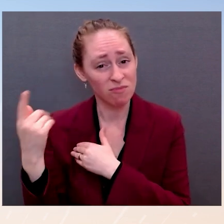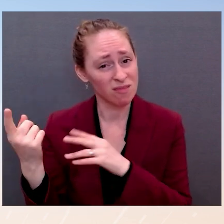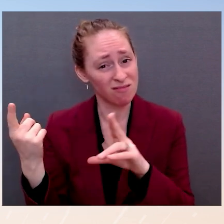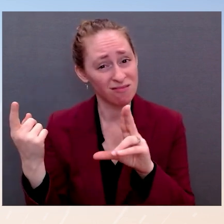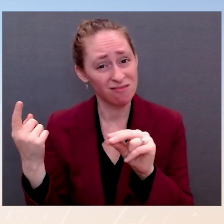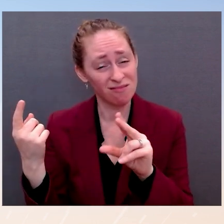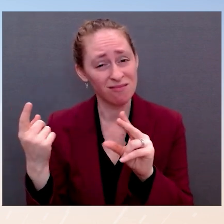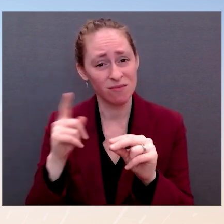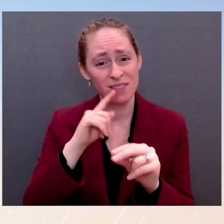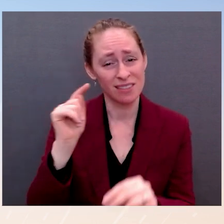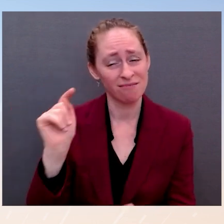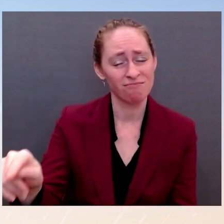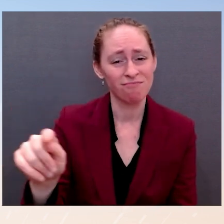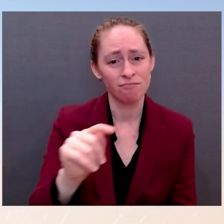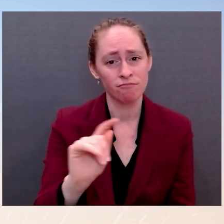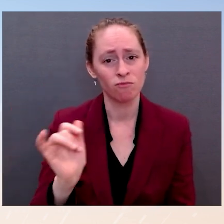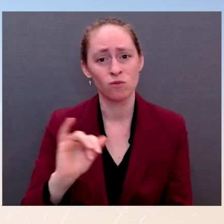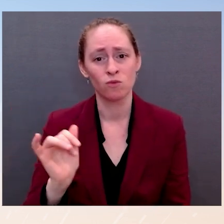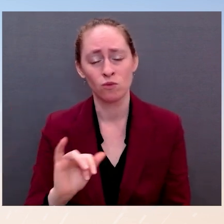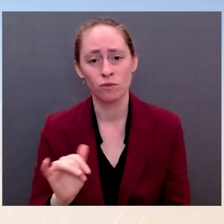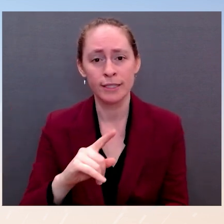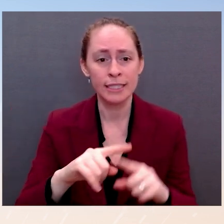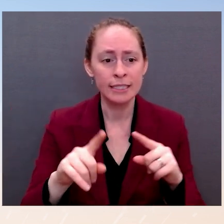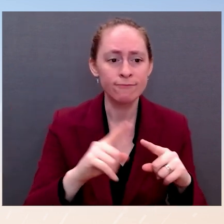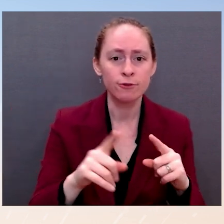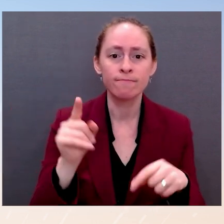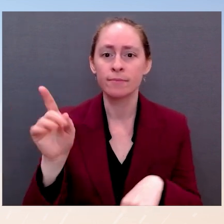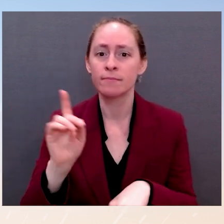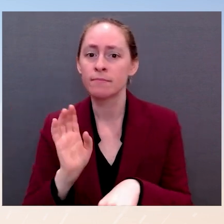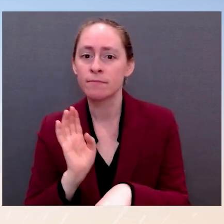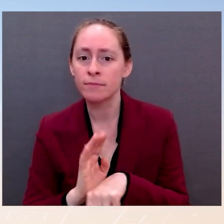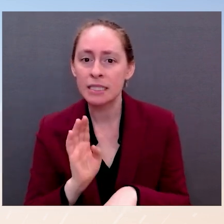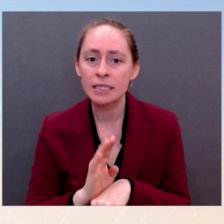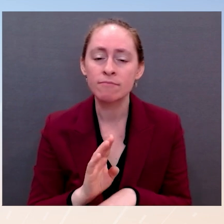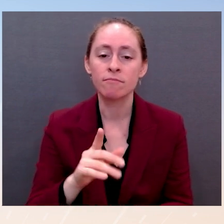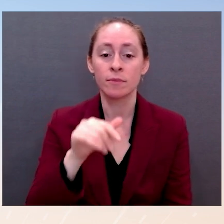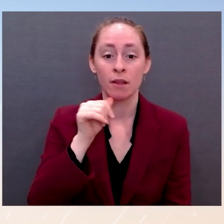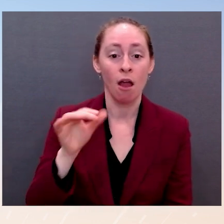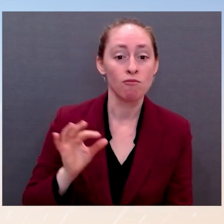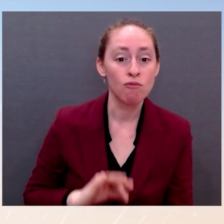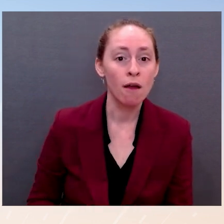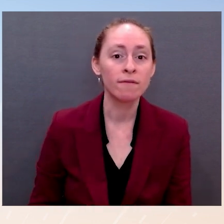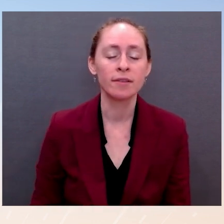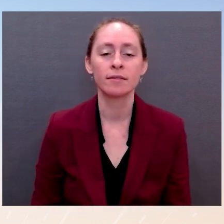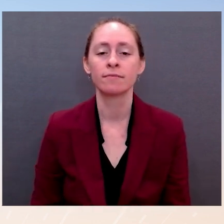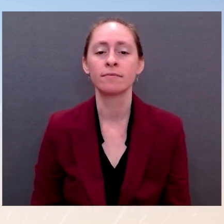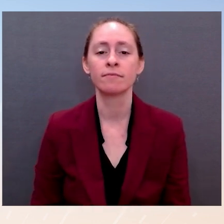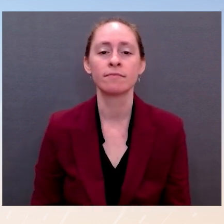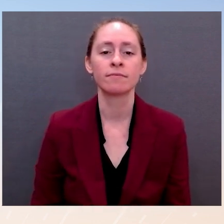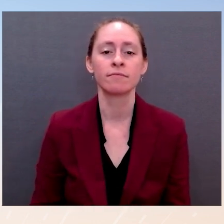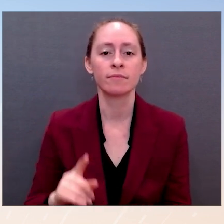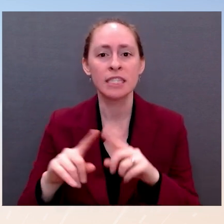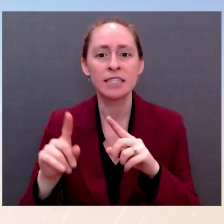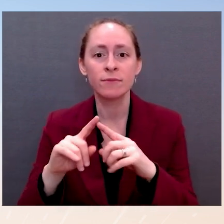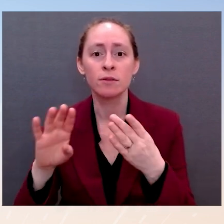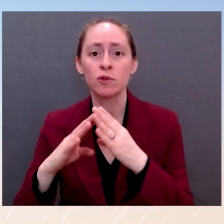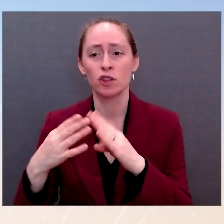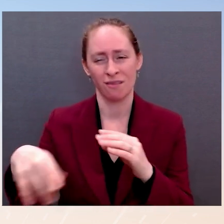All sectors have to sort of come on for all hands on deck approach. You mentioned industry, the nonprofit sector, etc.